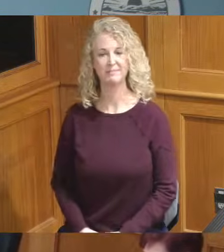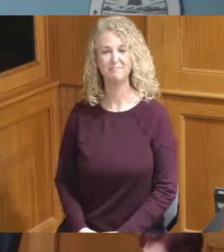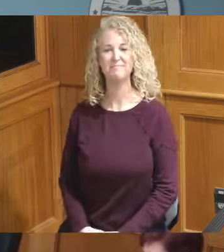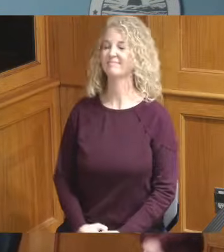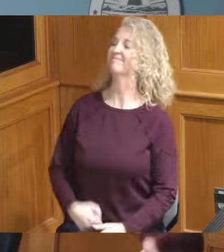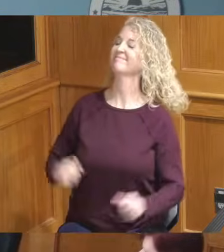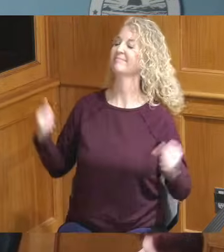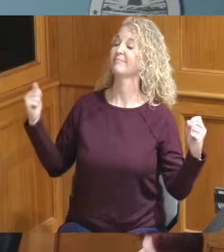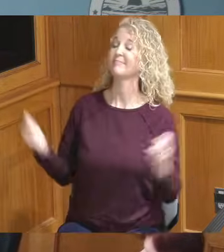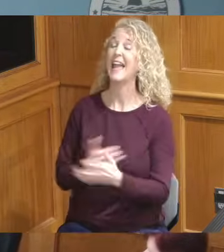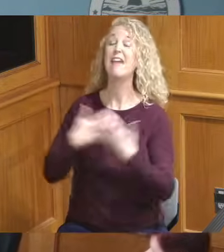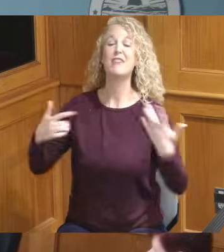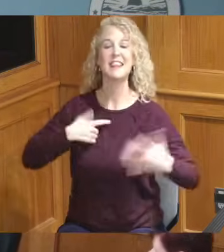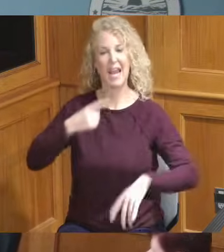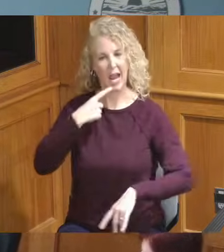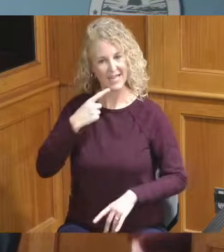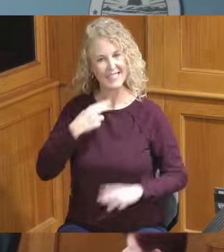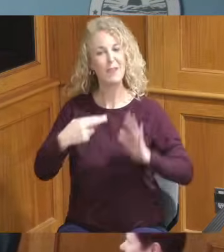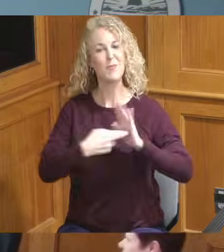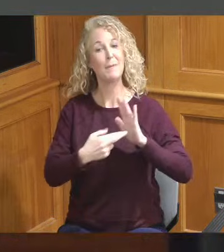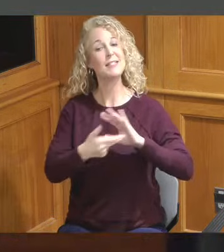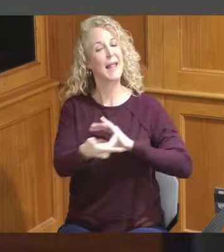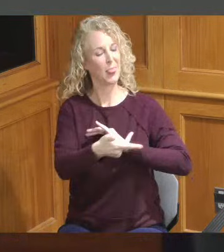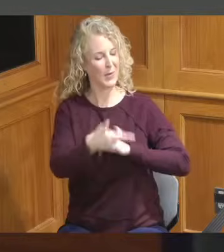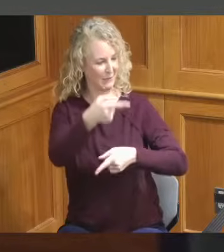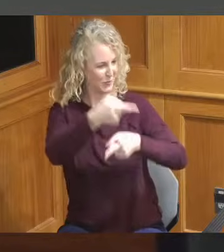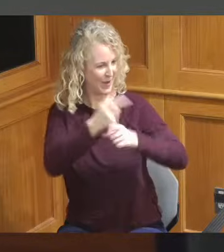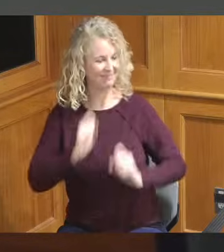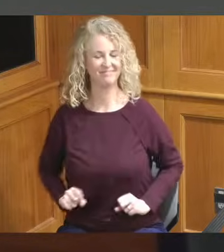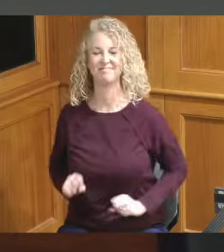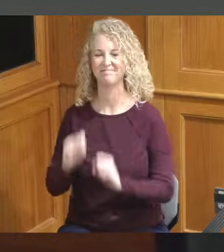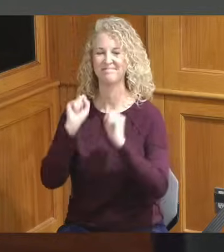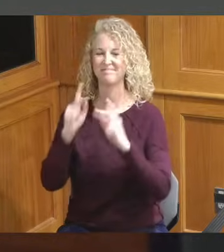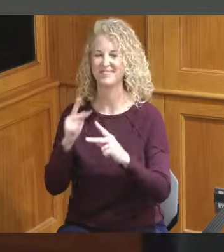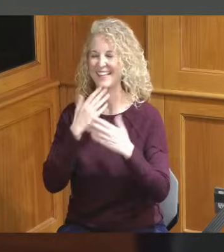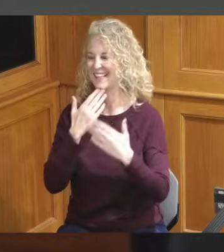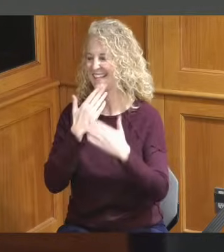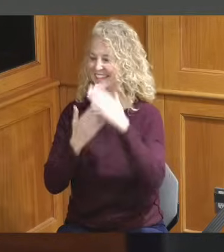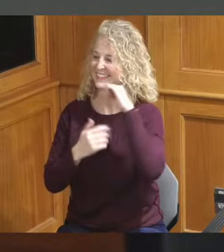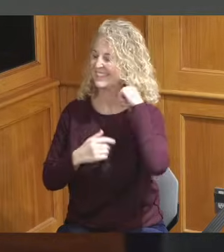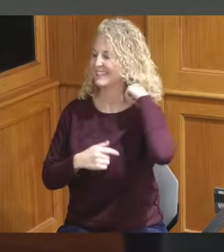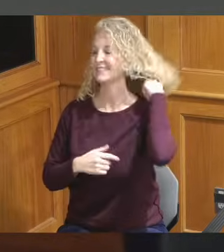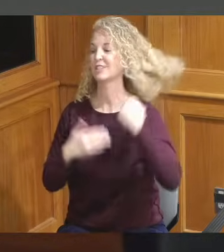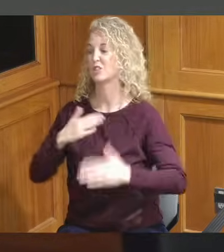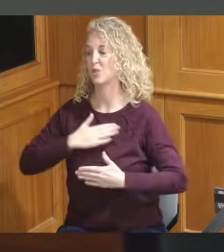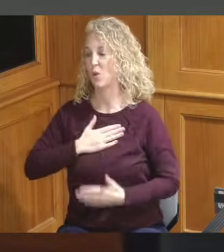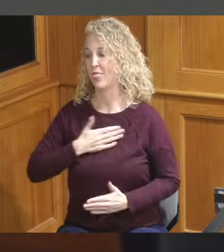I say is on behalf of the love that thank you Commissioners. the consent agenda I'll